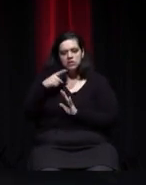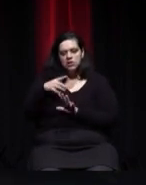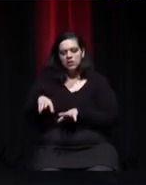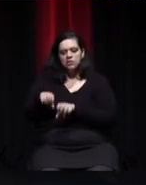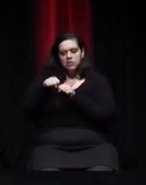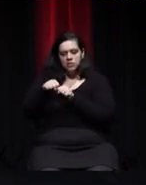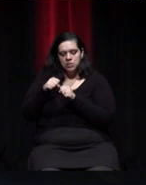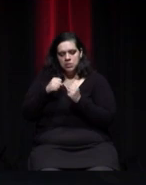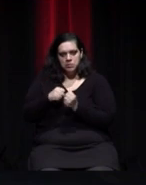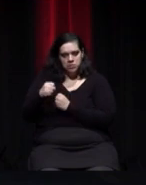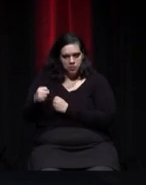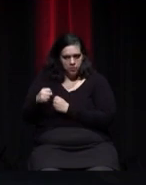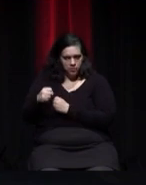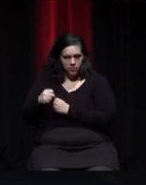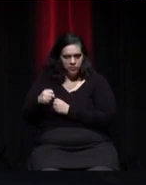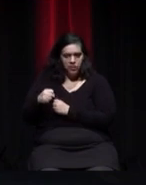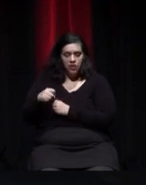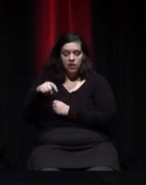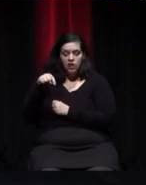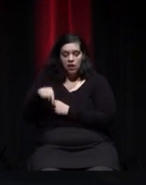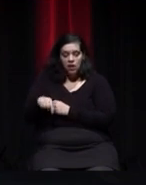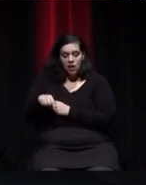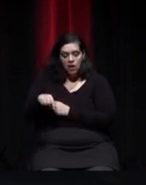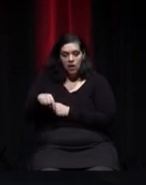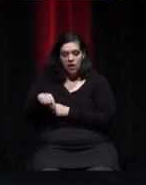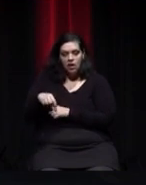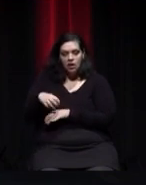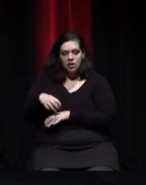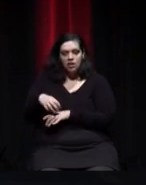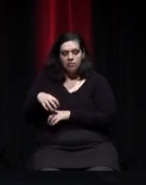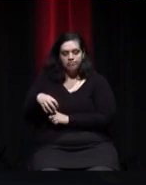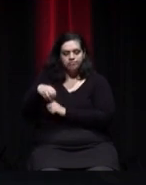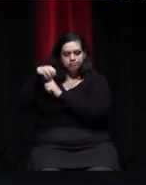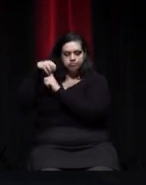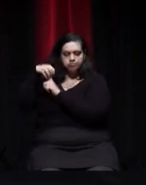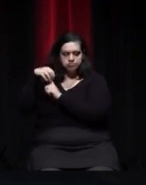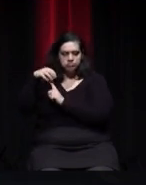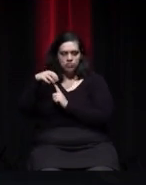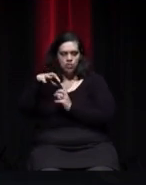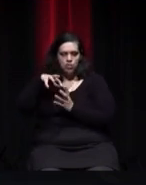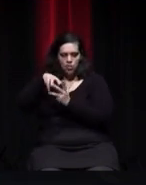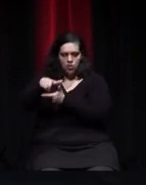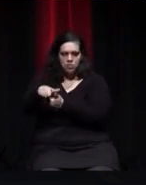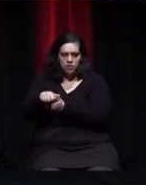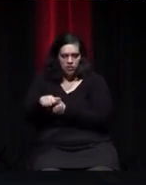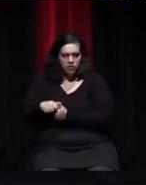The point there is global monopoly. It's not about saying not to technology,